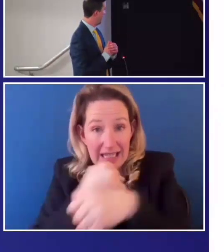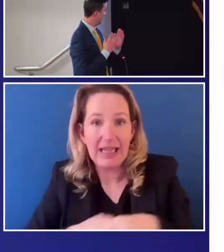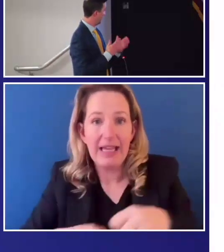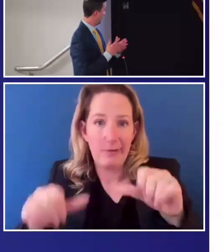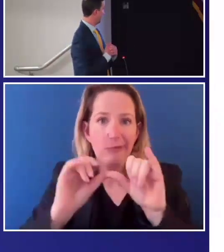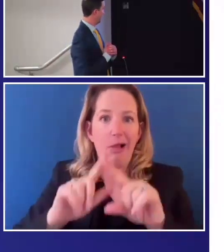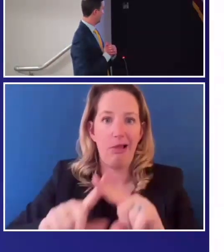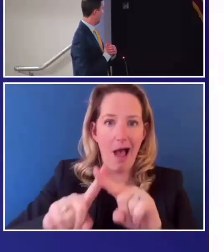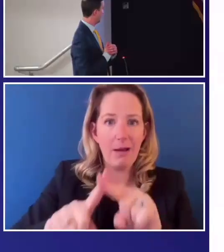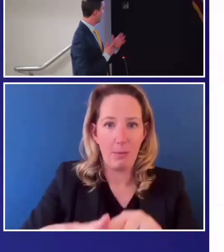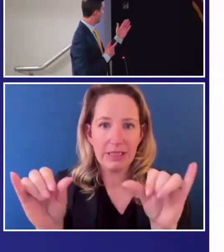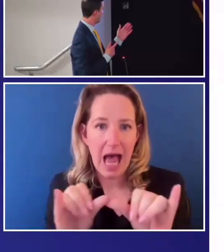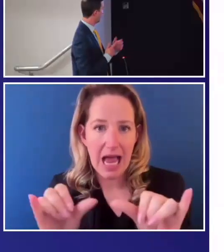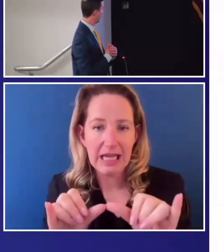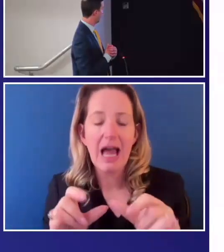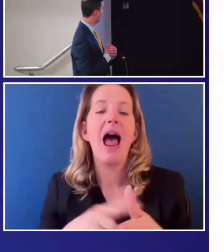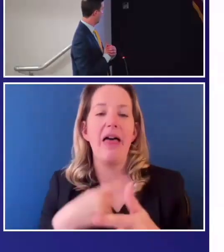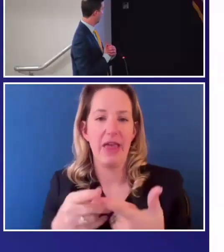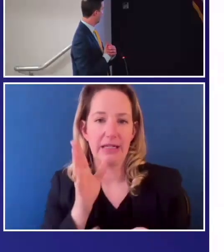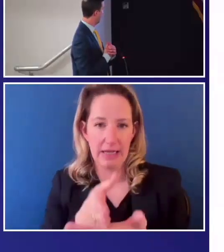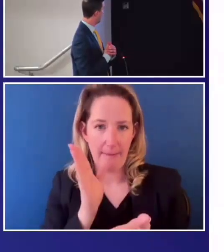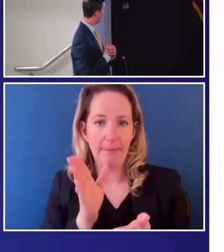and that's when we stop. So let's go to the next slide.